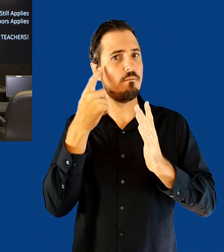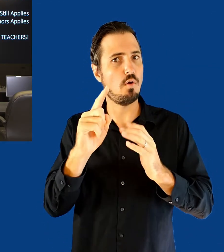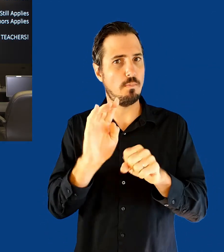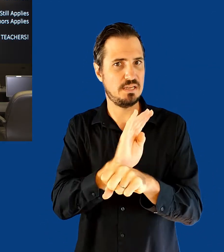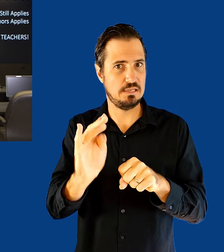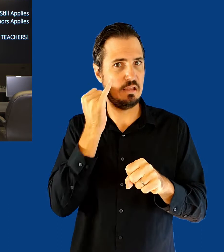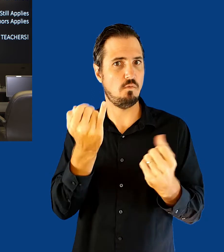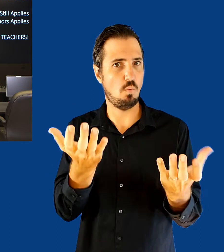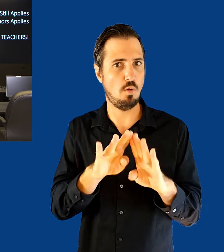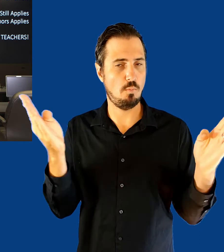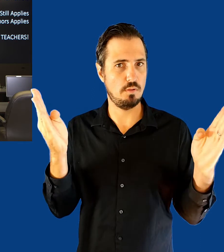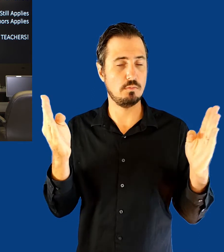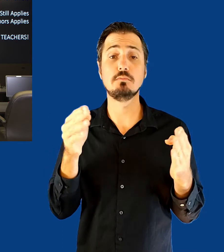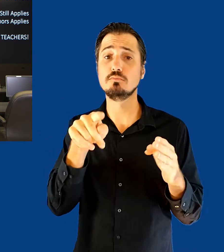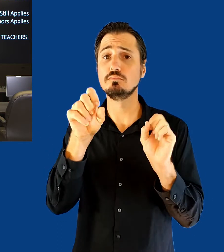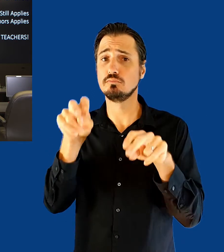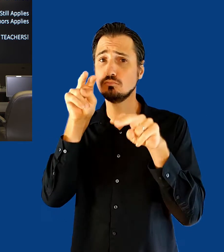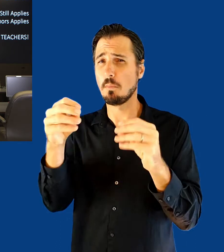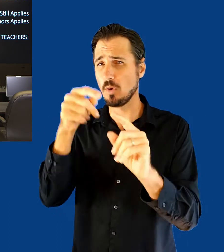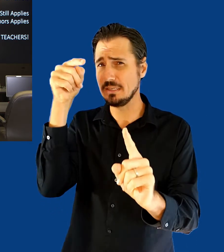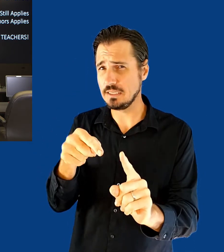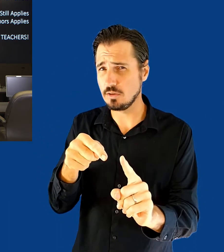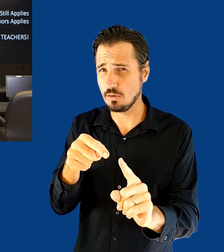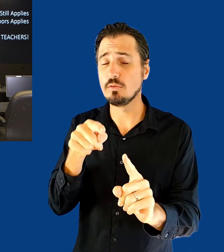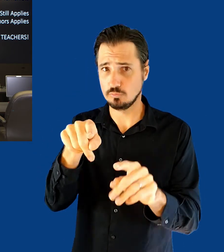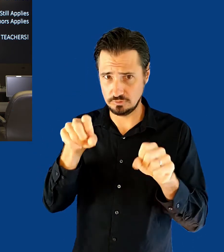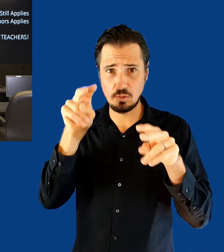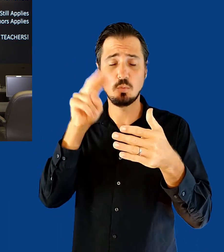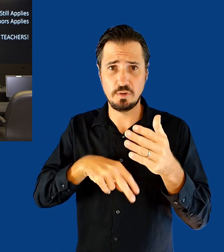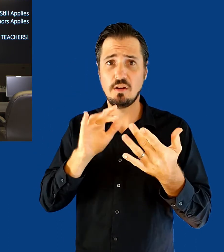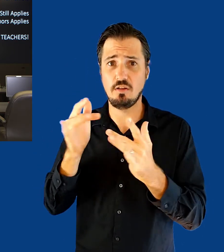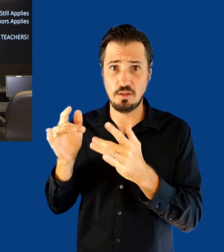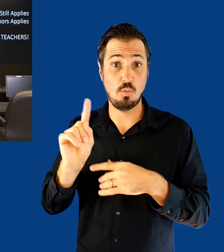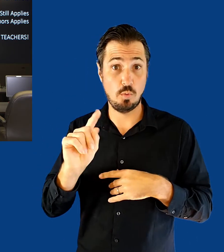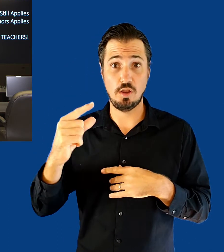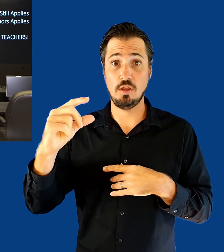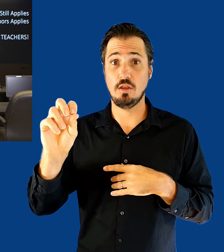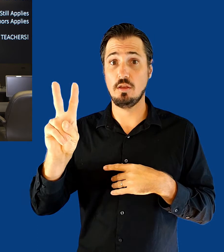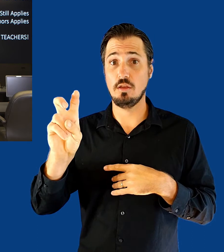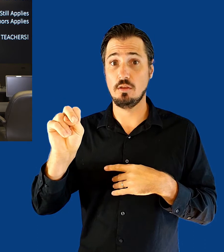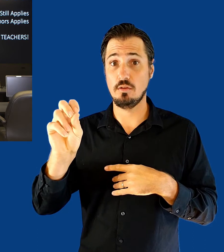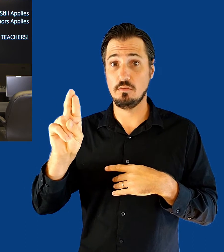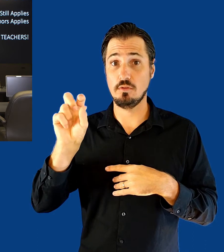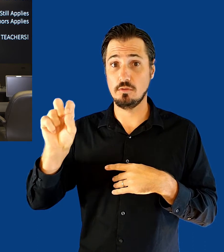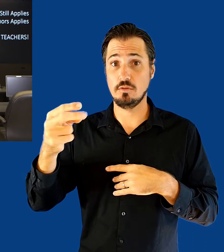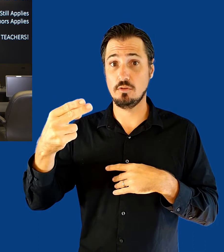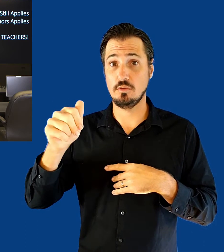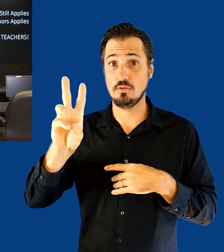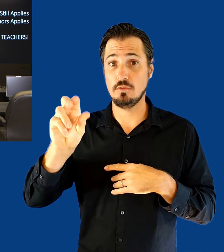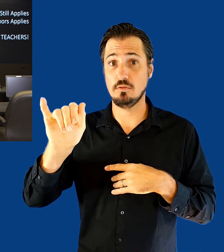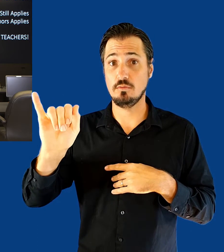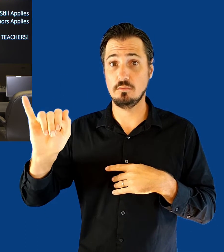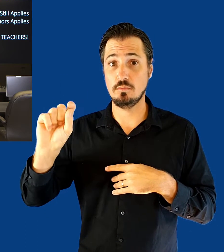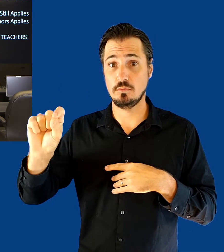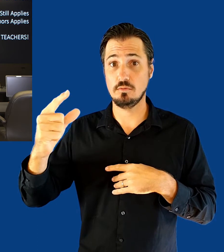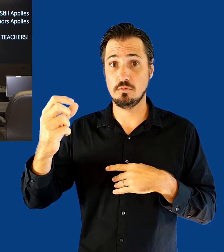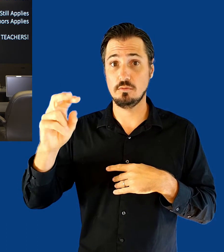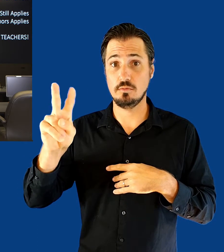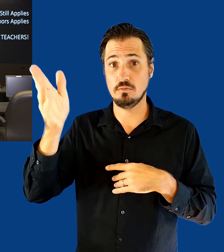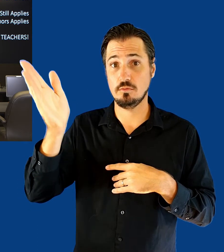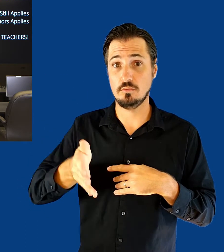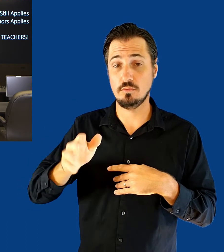by reading the Governor’s Seventh Proclamation online at governor.hawaii.gov/emergency-proclamations.